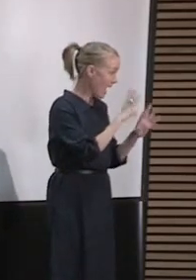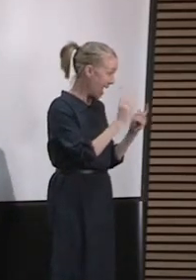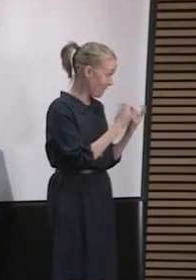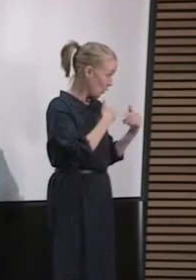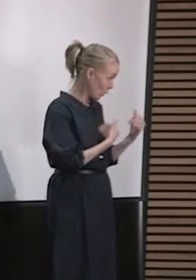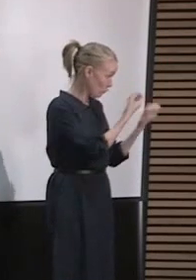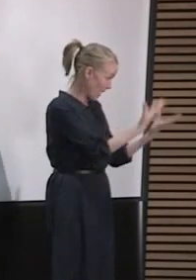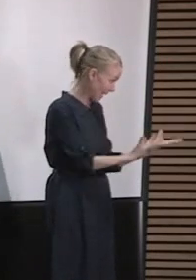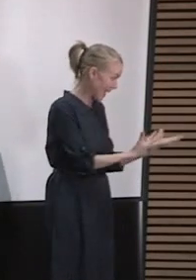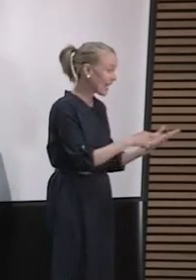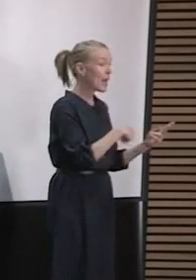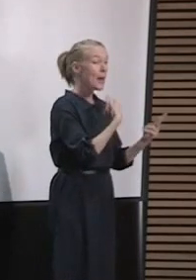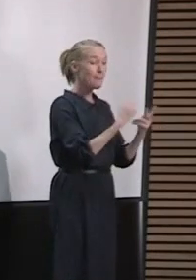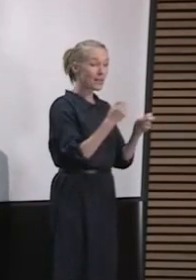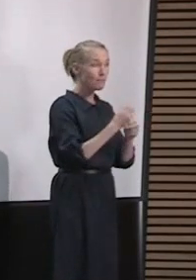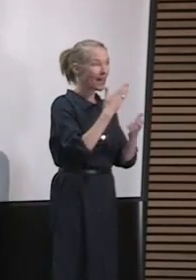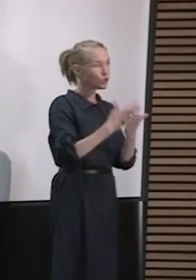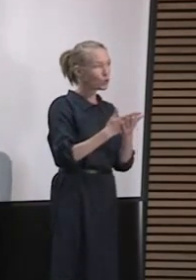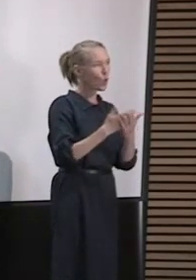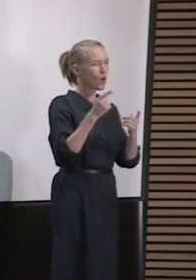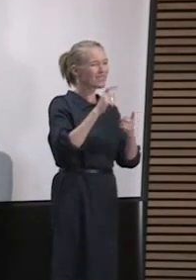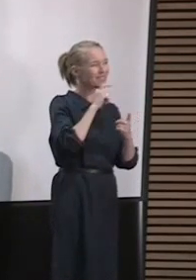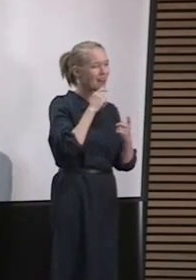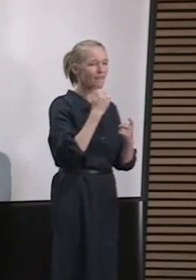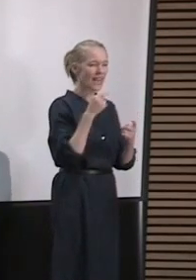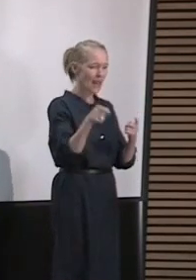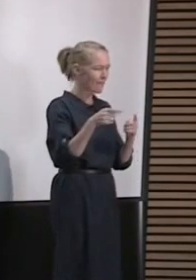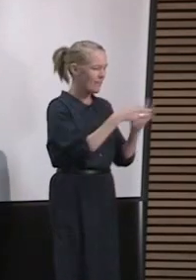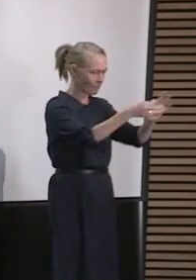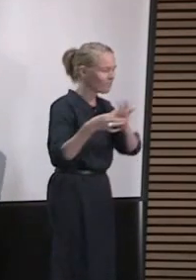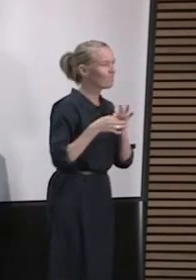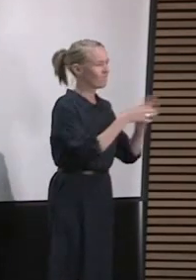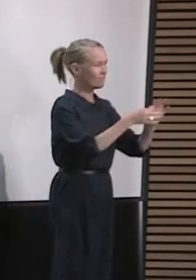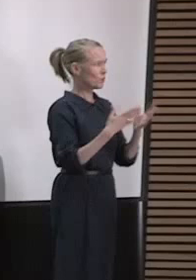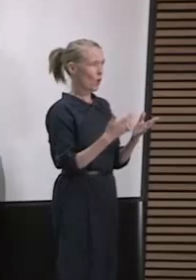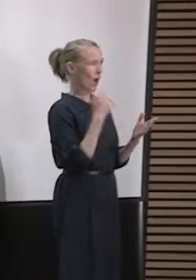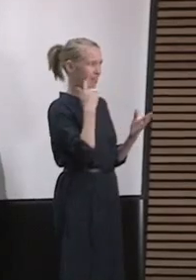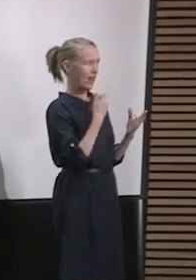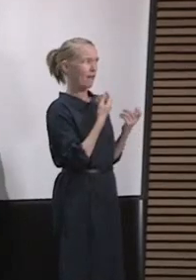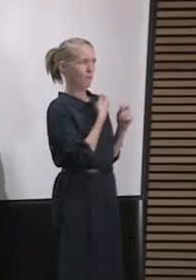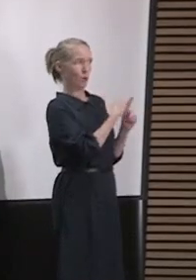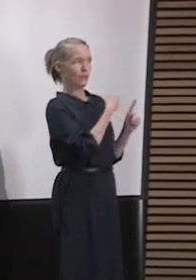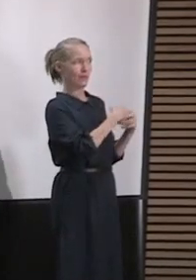capacity is there, but also ensuring that the workforces